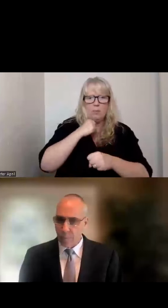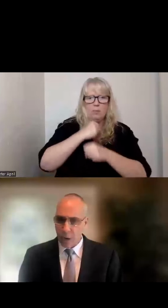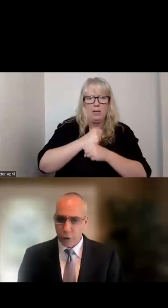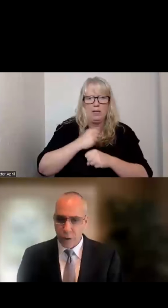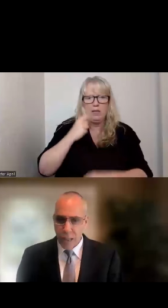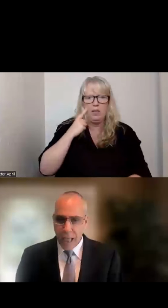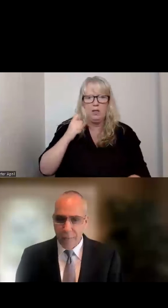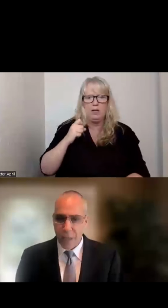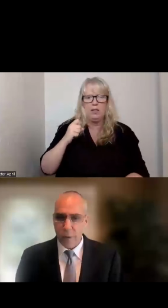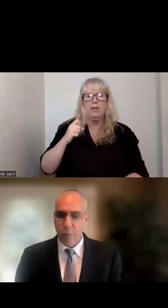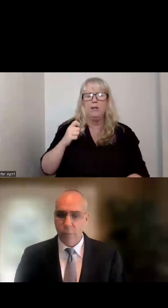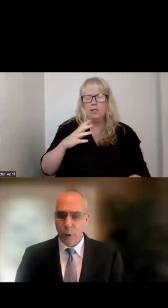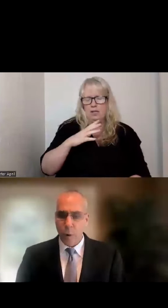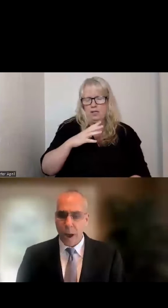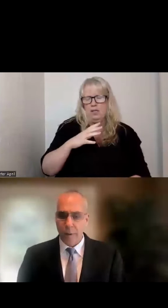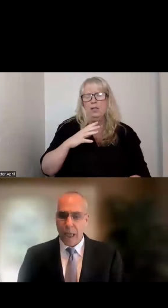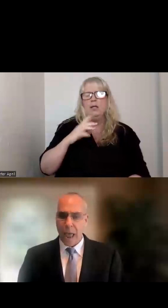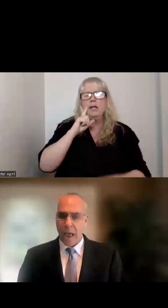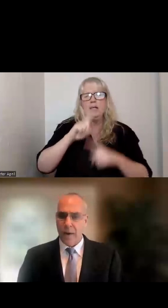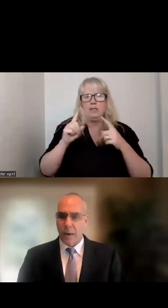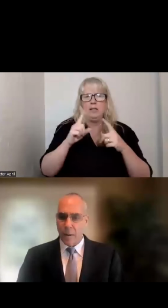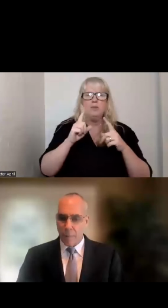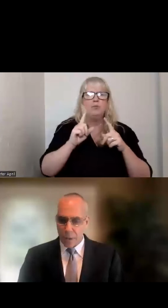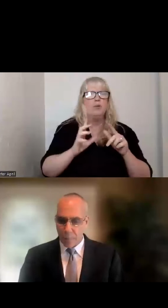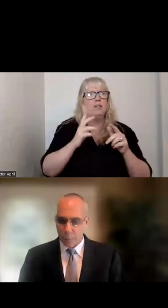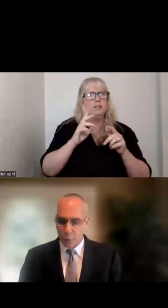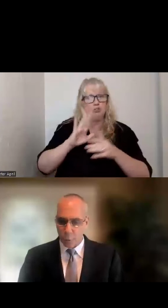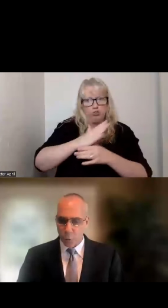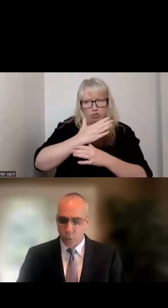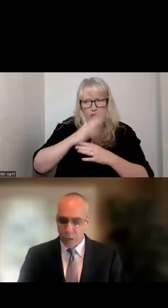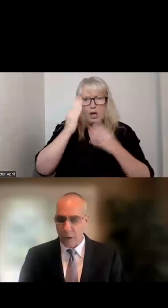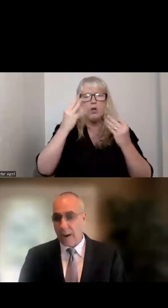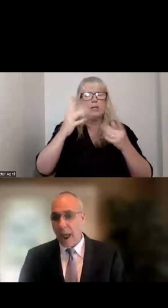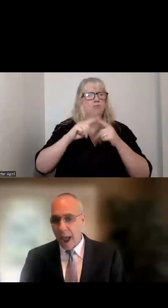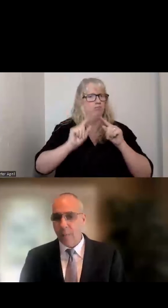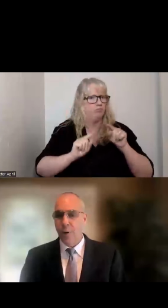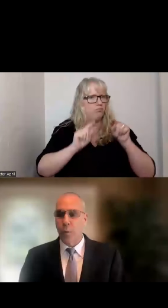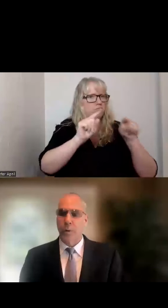INFORMATION AND GO OUT AND BE ABLE TO DECIDE HOW THEY ARE GOING